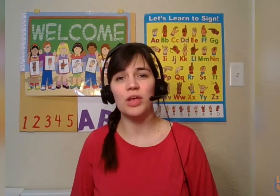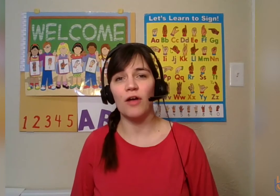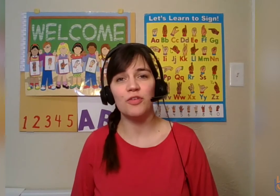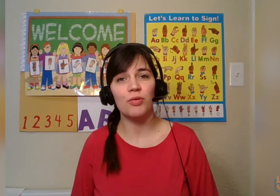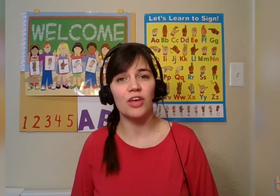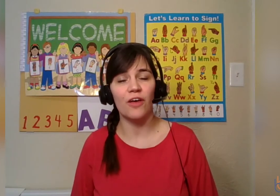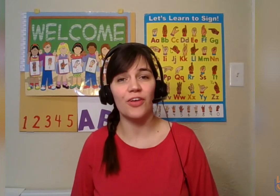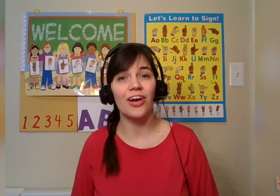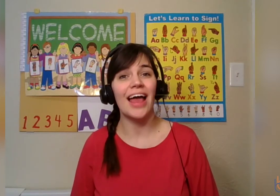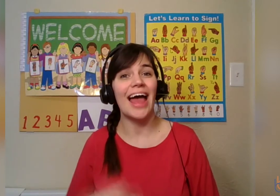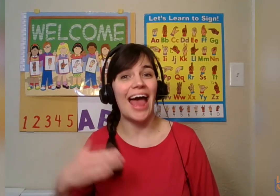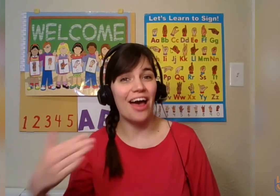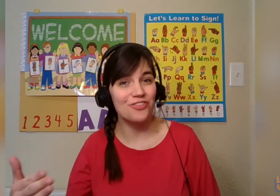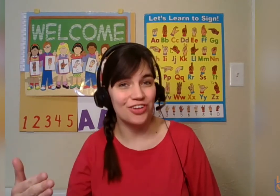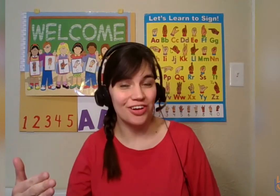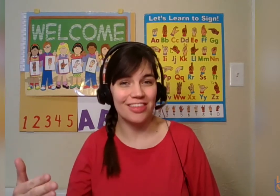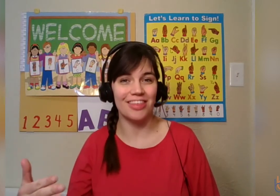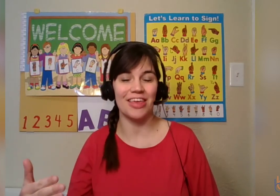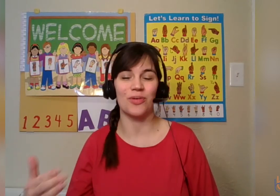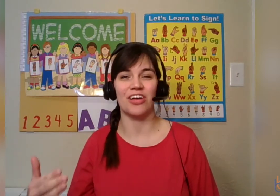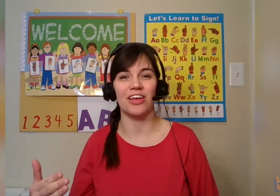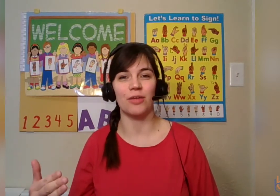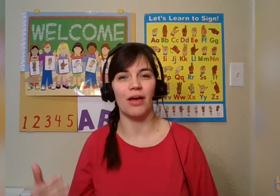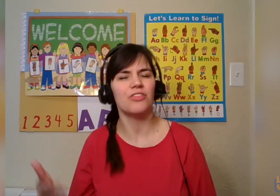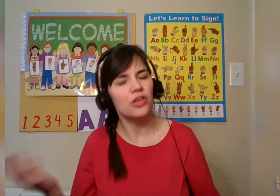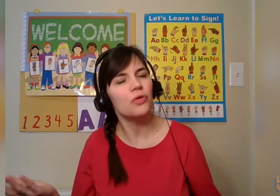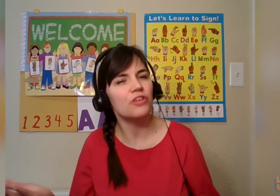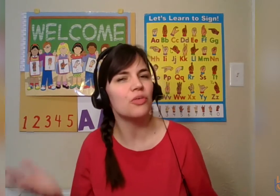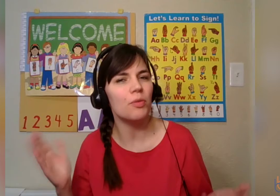often put the color after the thing we're talking about. You can do it before